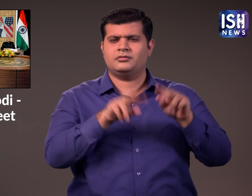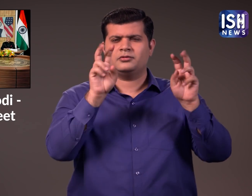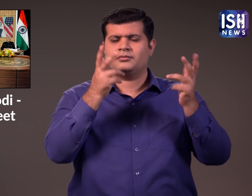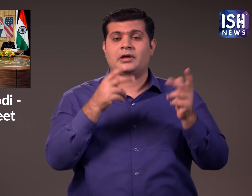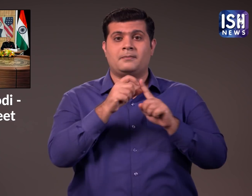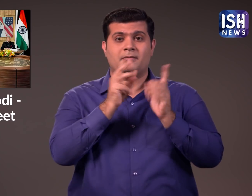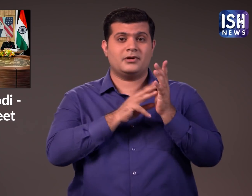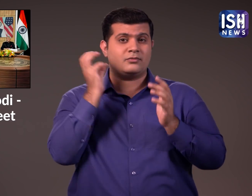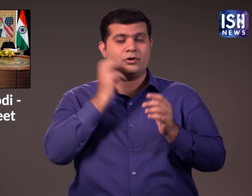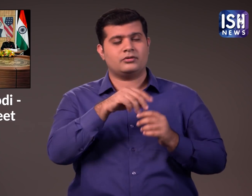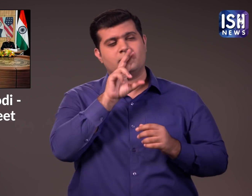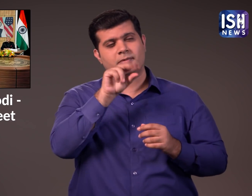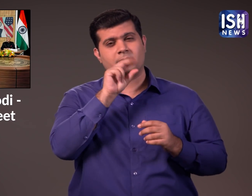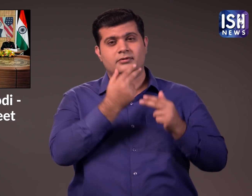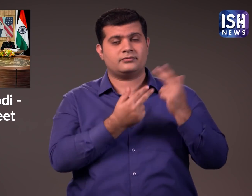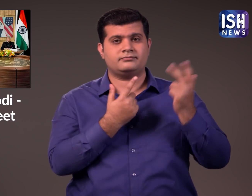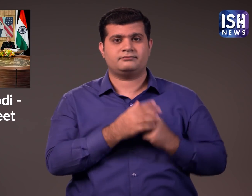In the virtual meet, Mr Modi said,